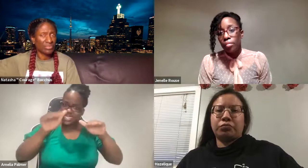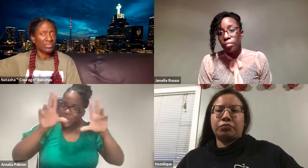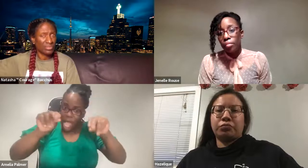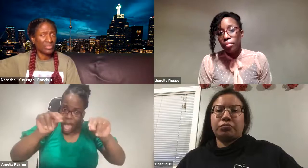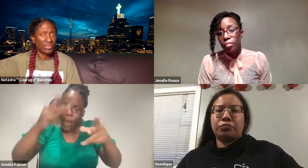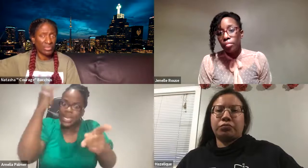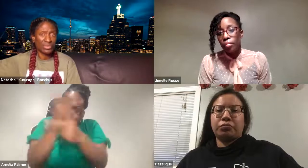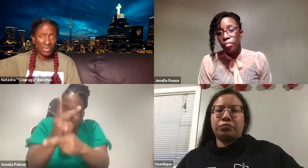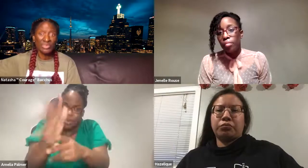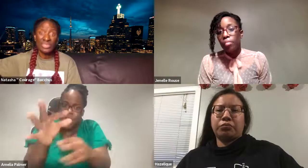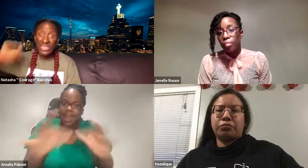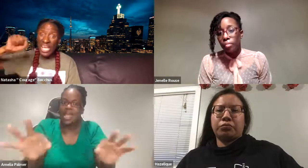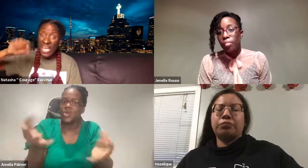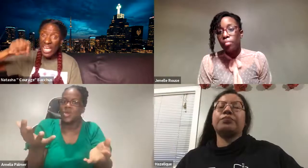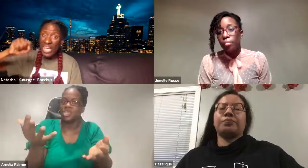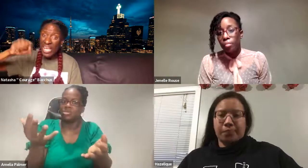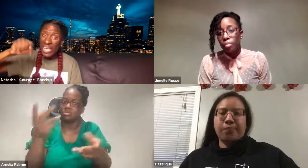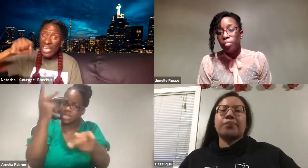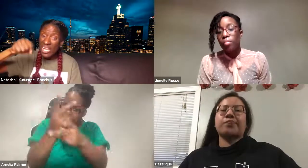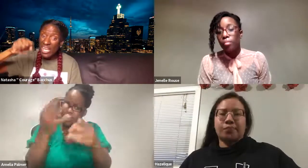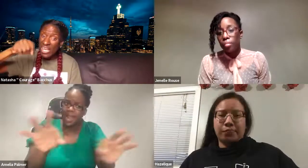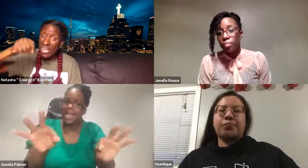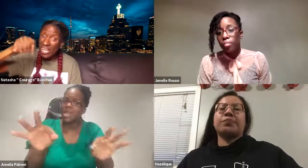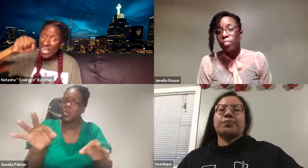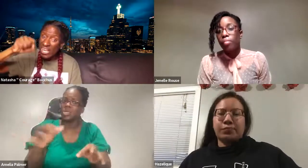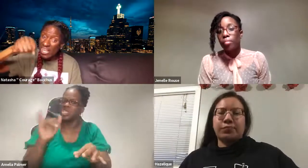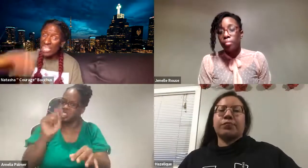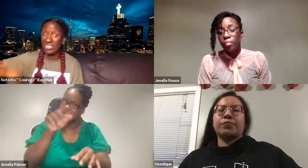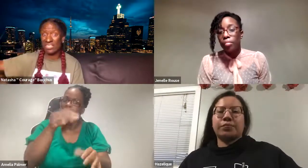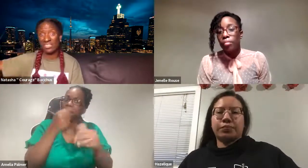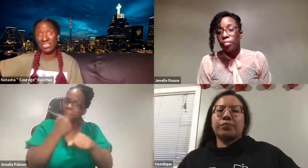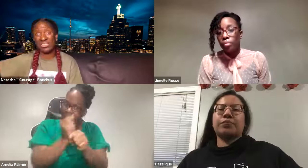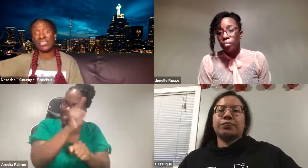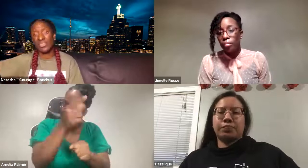black people might be looked down upon and i say no! black people have to preserve that language